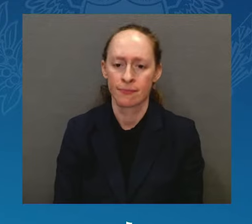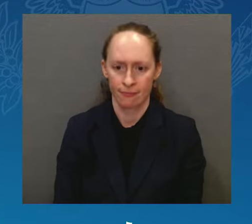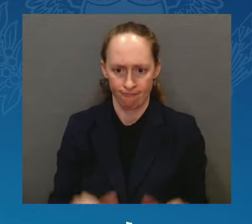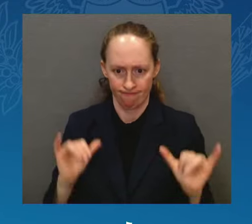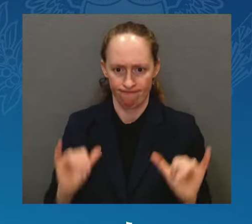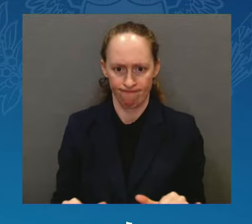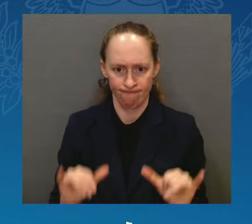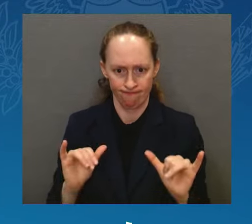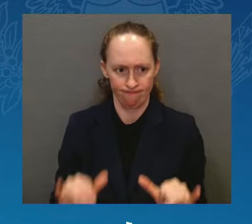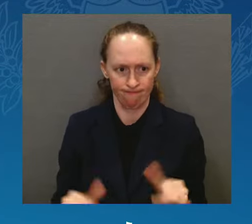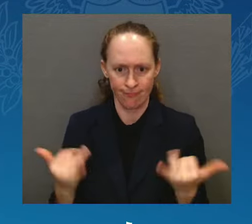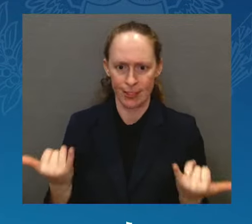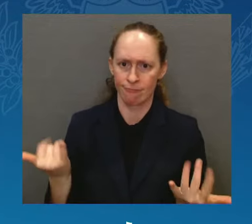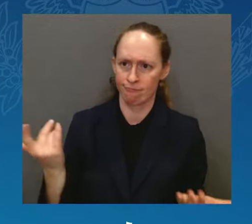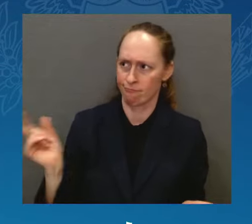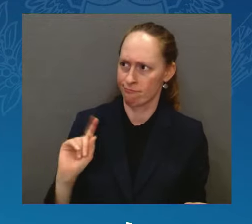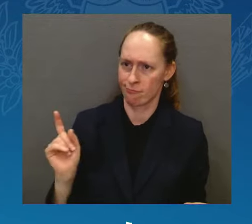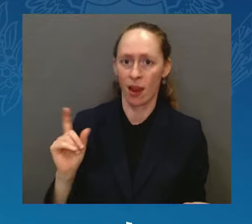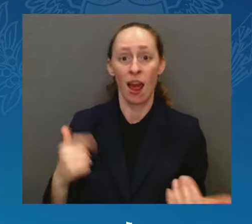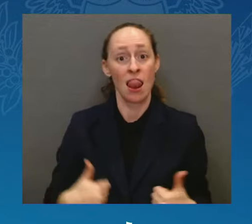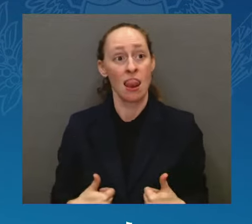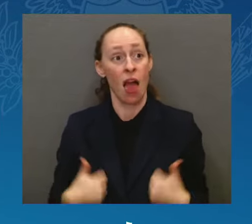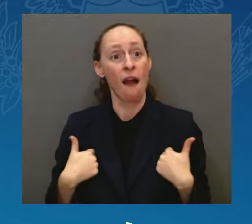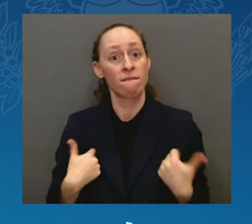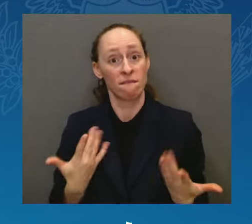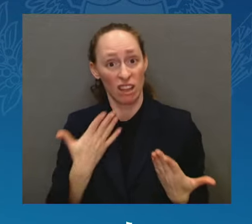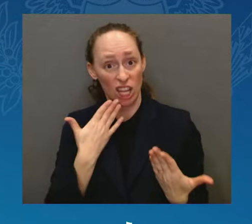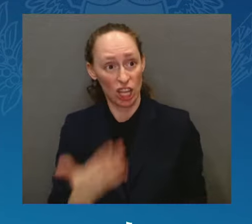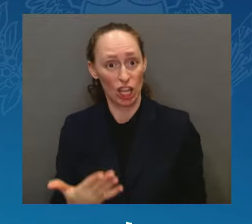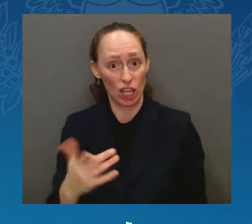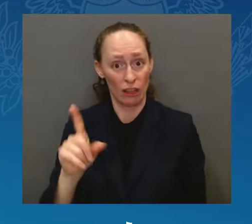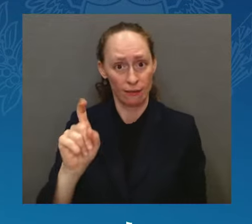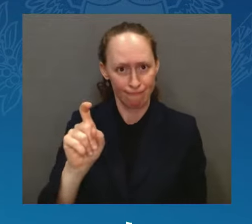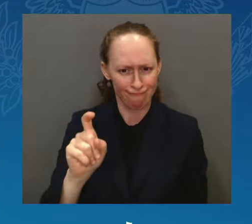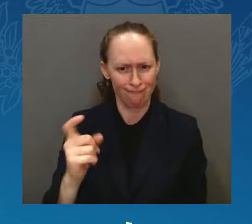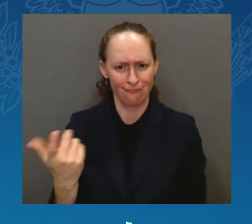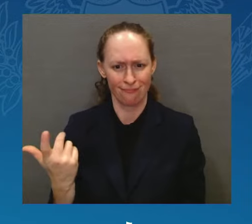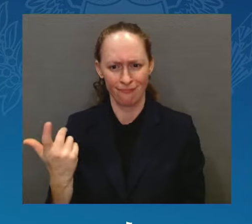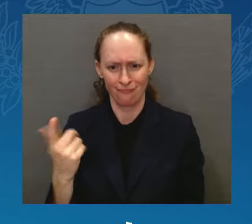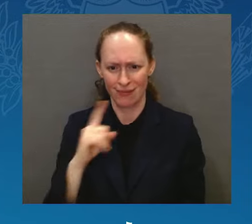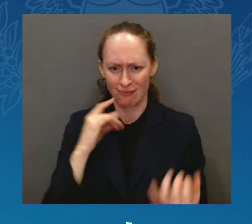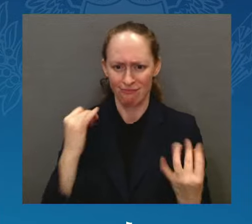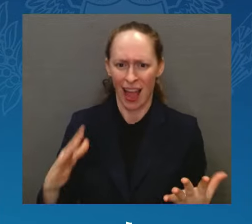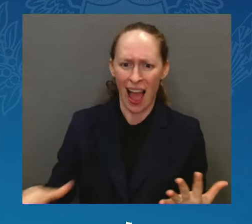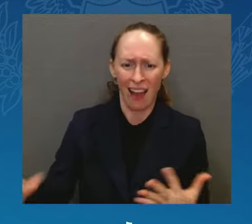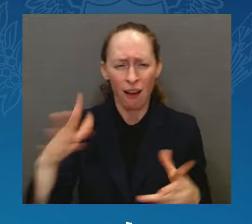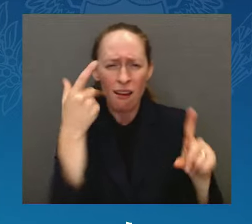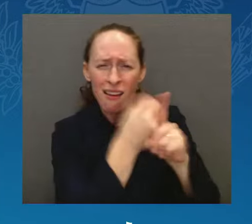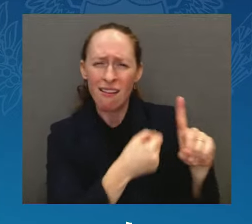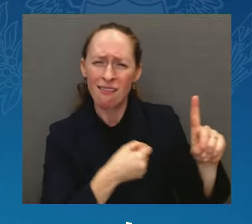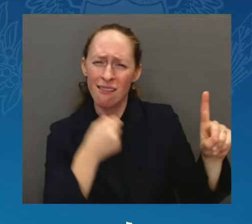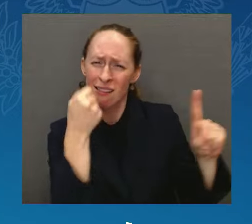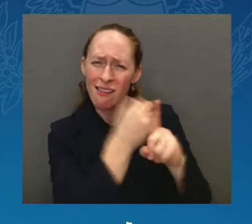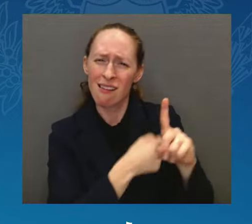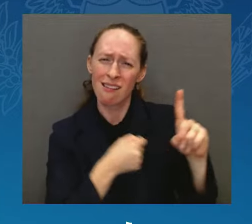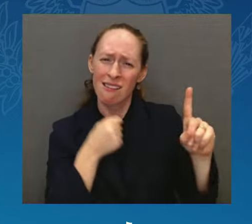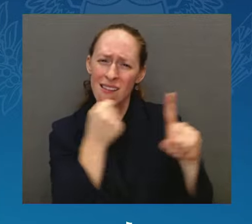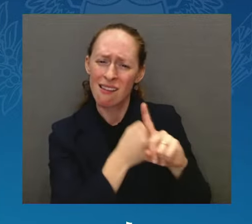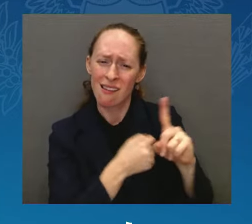and the right to just be for so many people who have been fighting for this for so long. The President and I are also proud